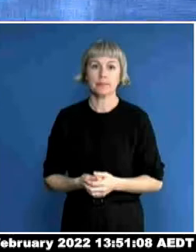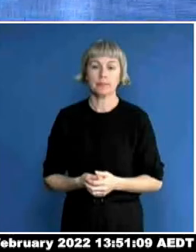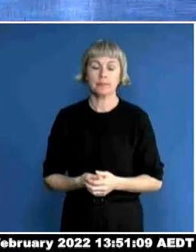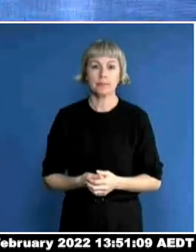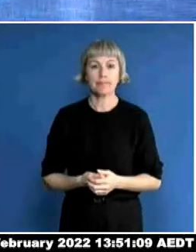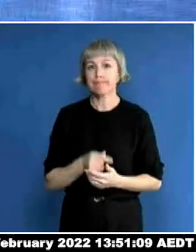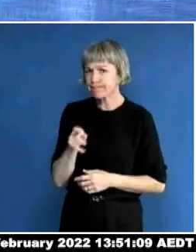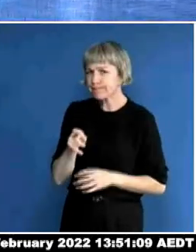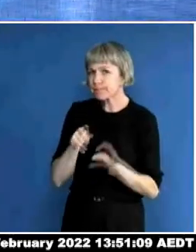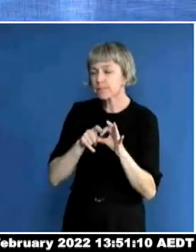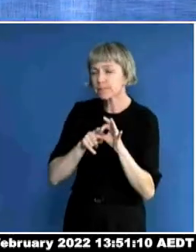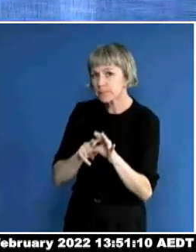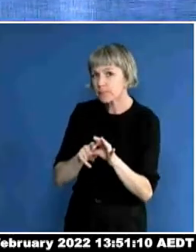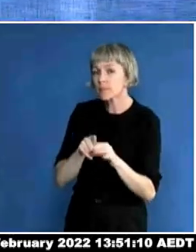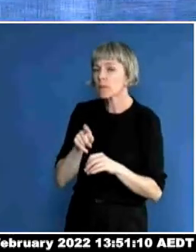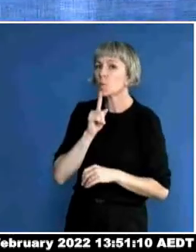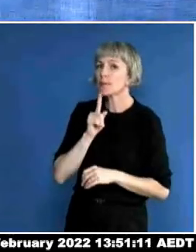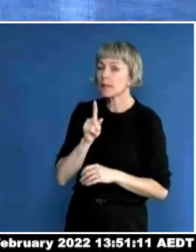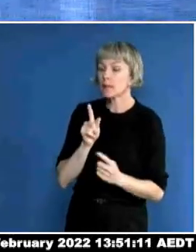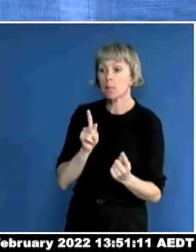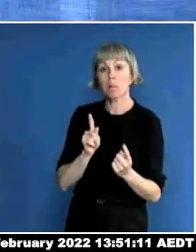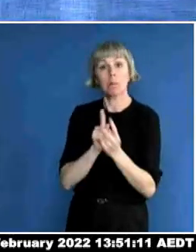What did you understand the job coach's role was?